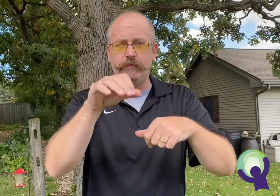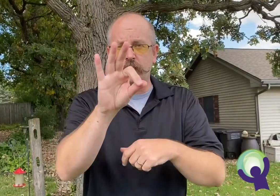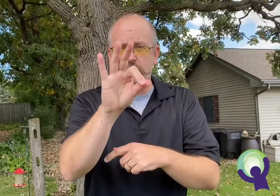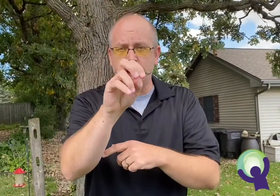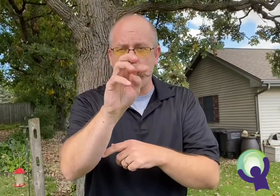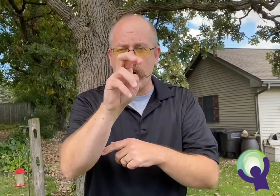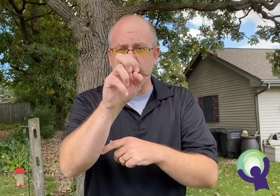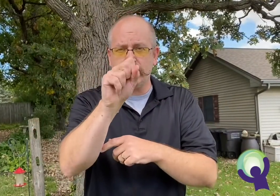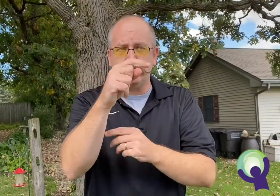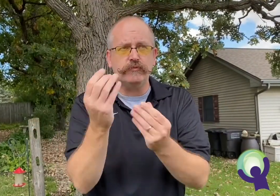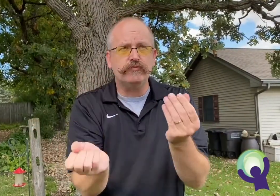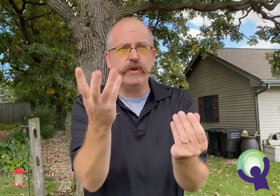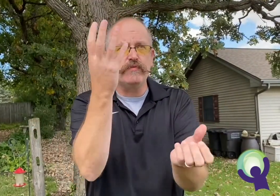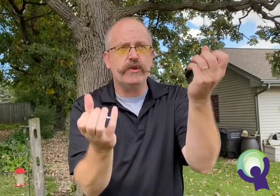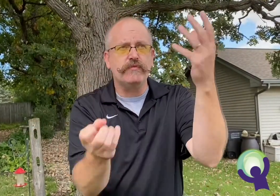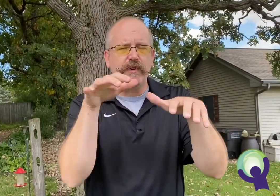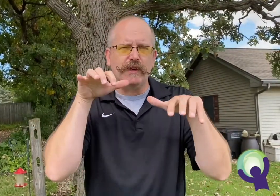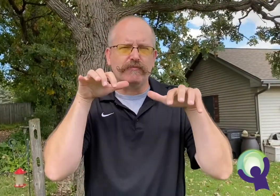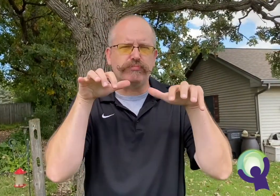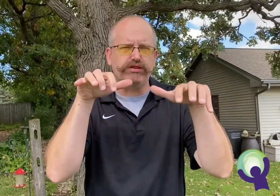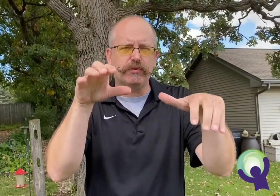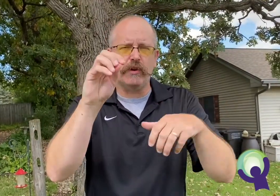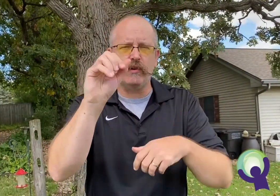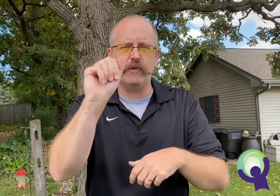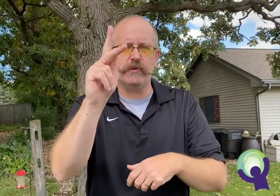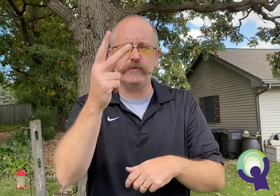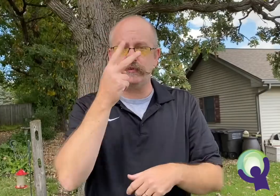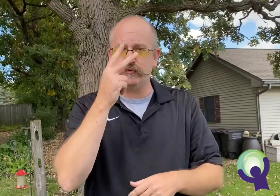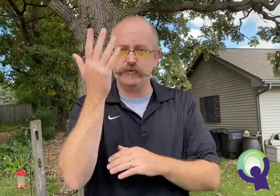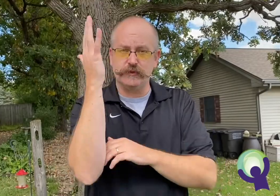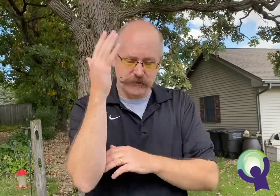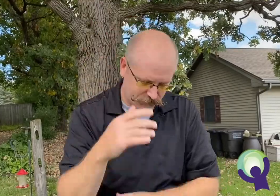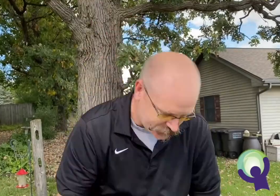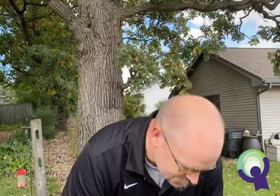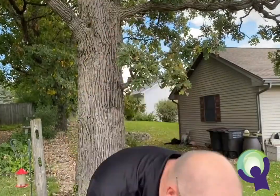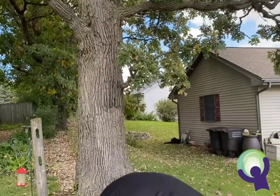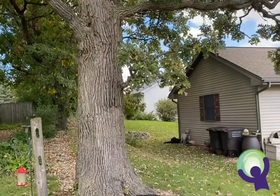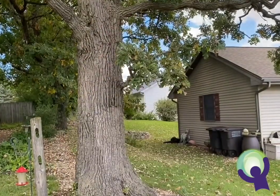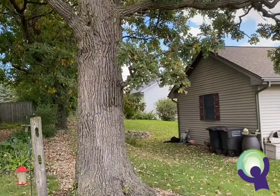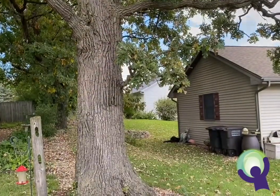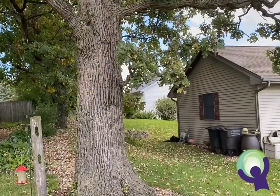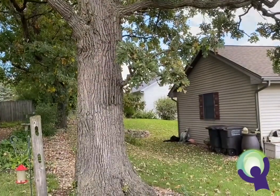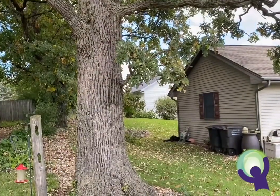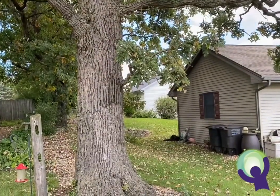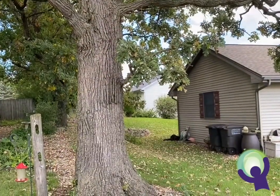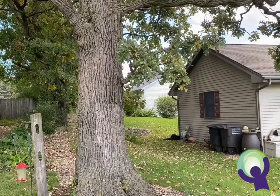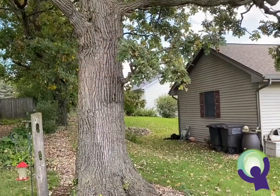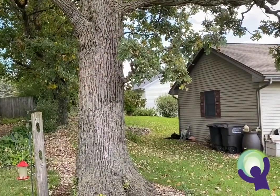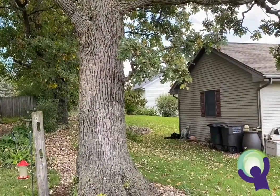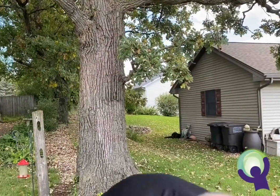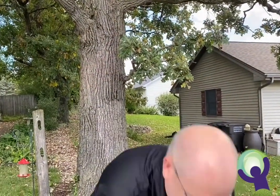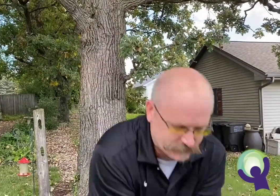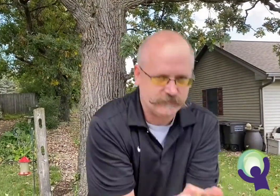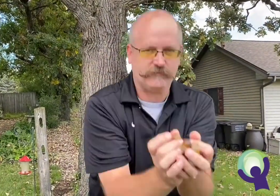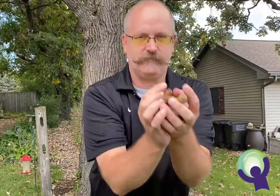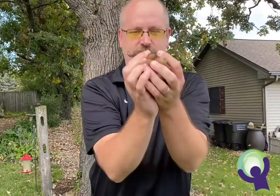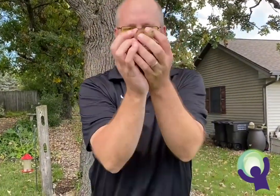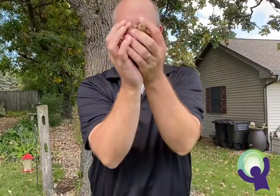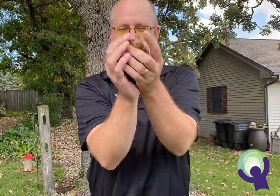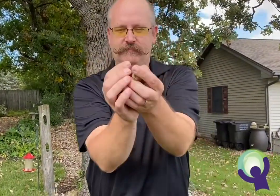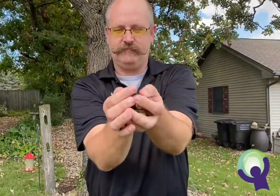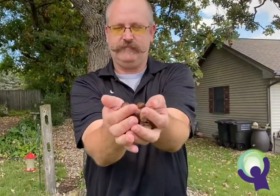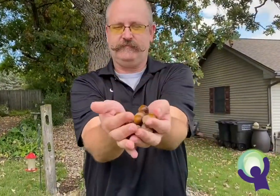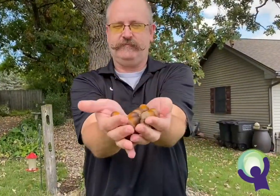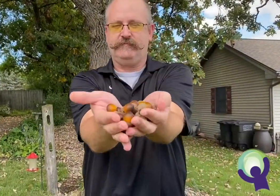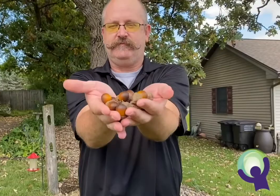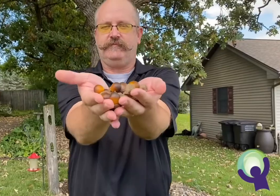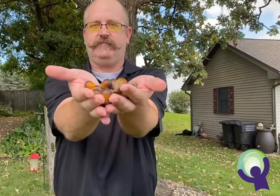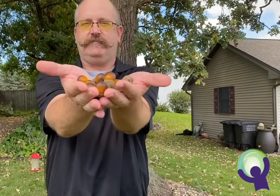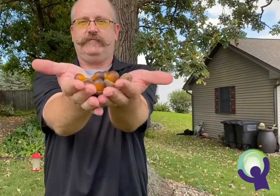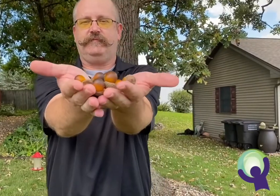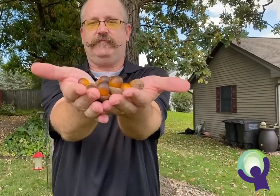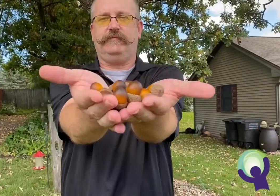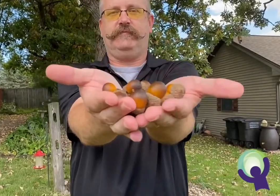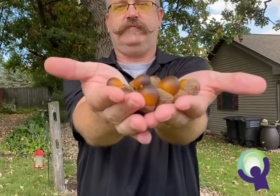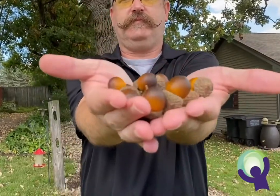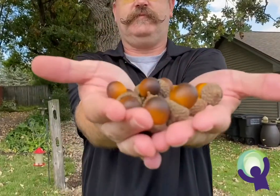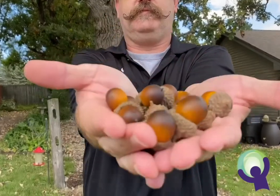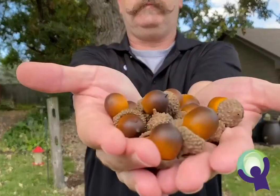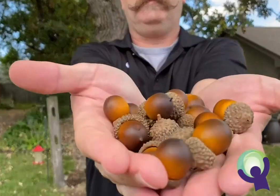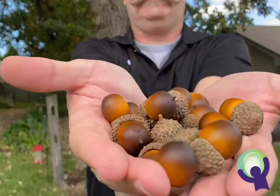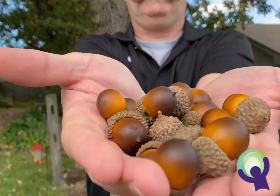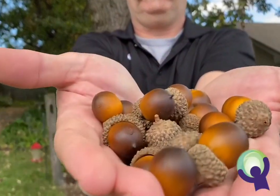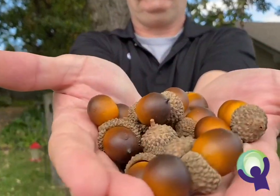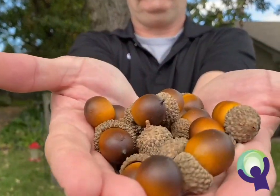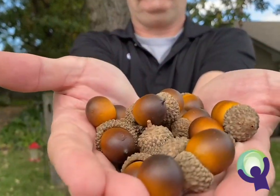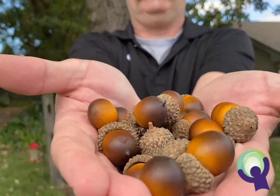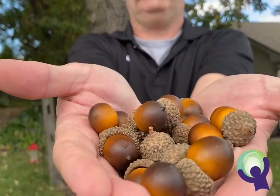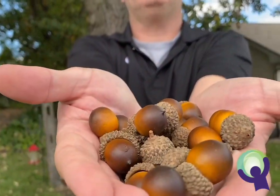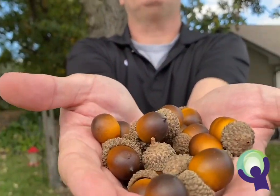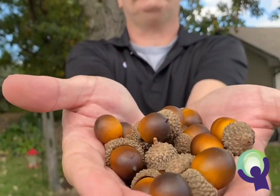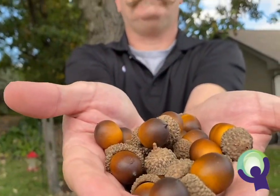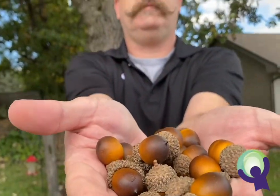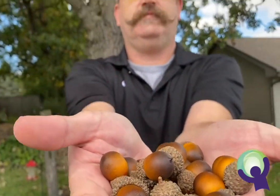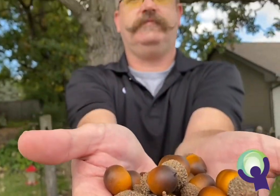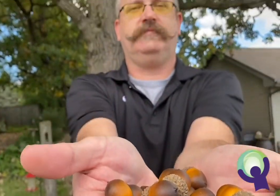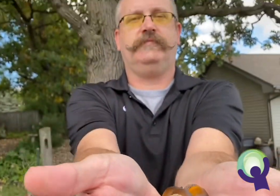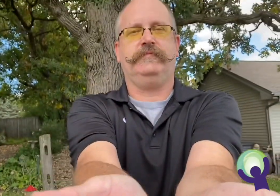and I look forward to starting the forest that we're going to grow from all of you, the acorns.